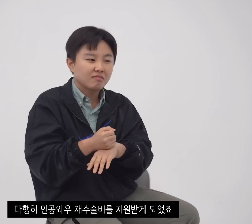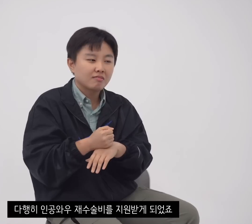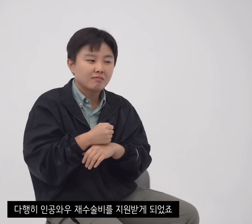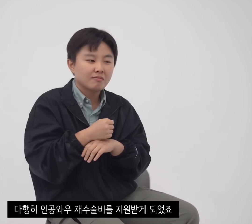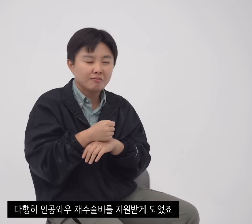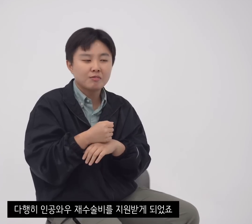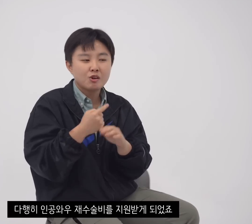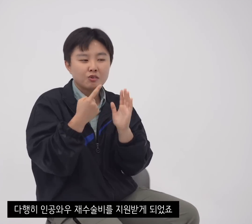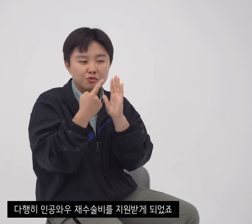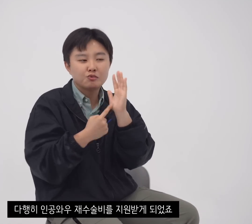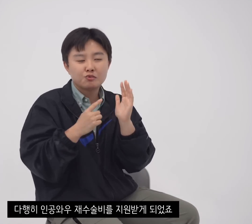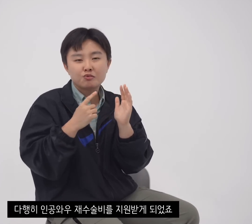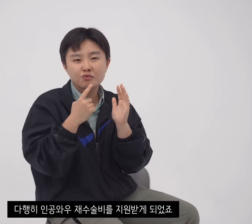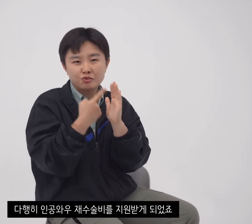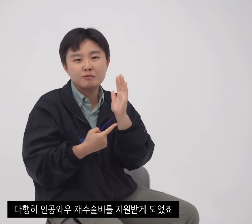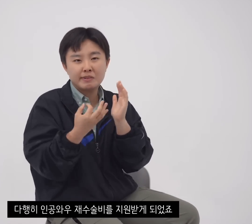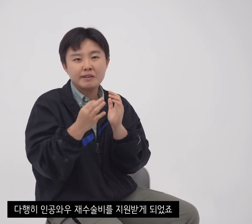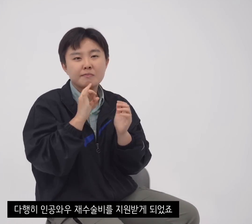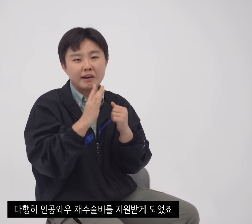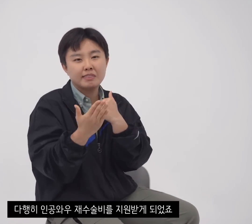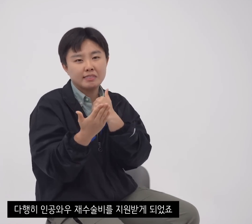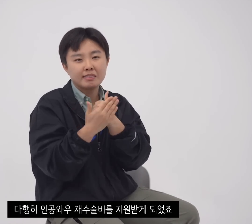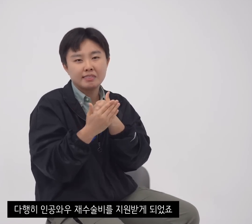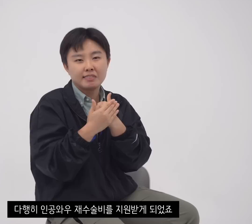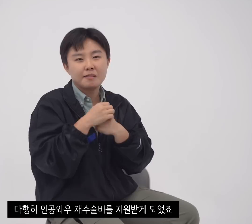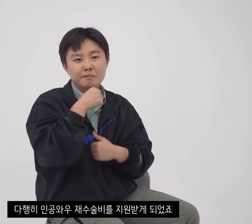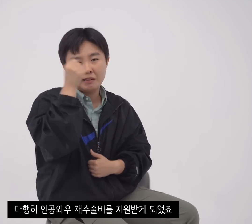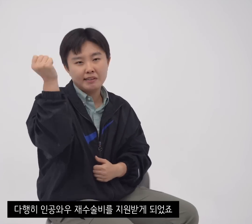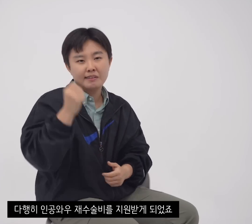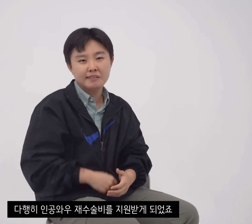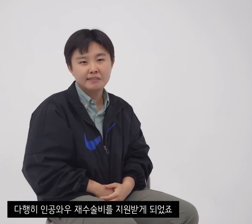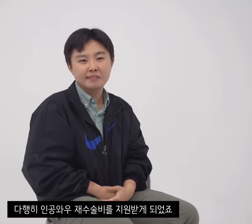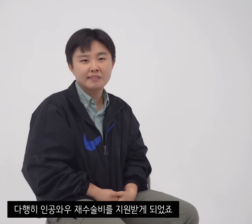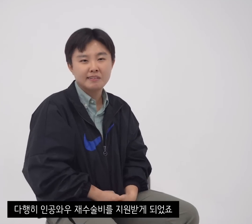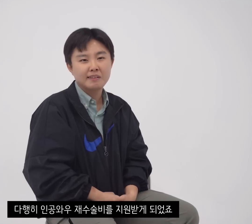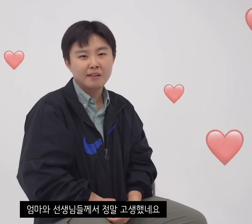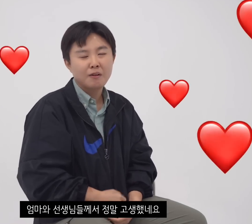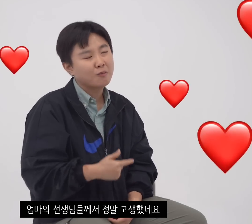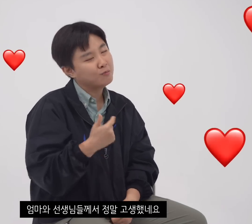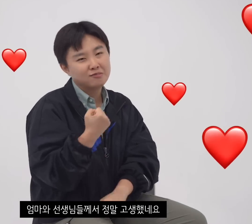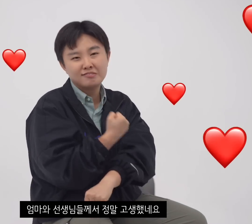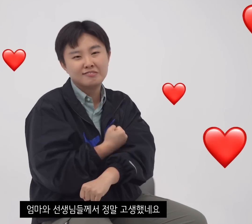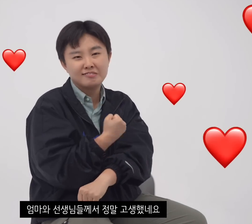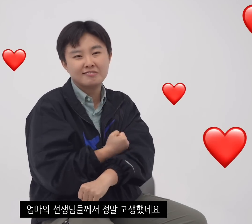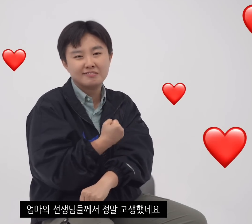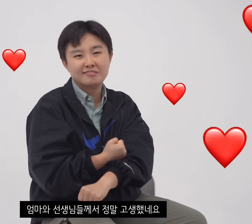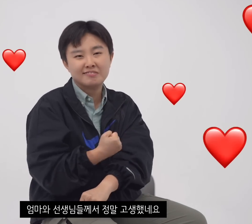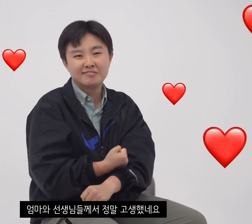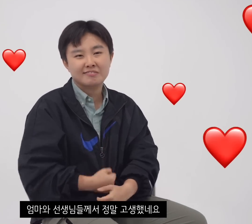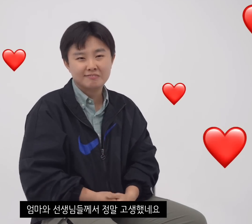fortunately, I was able to receive support for the cost of the cochlear implant revision surgery. My mother and teachers worked really hard.